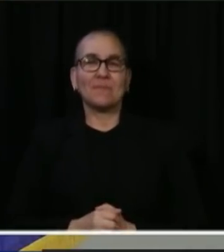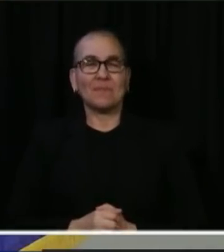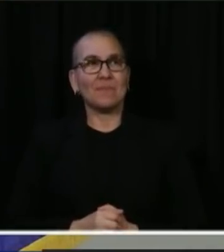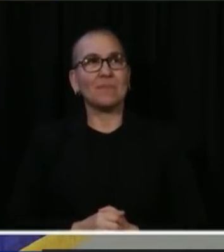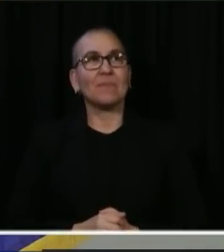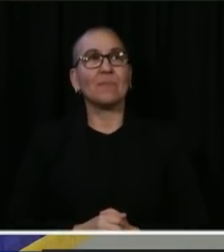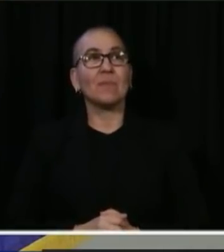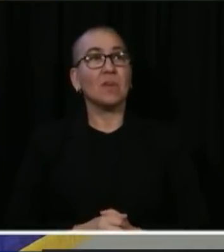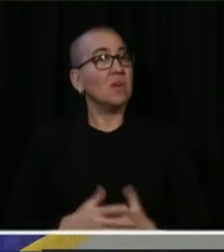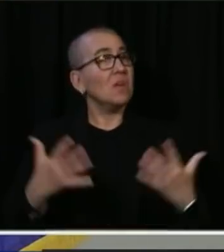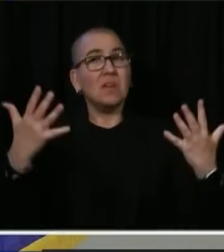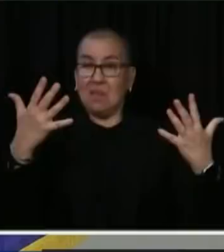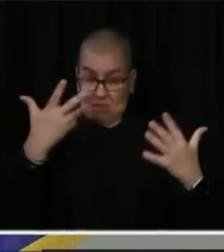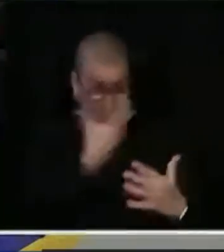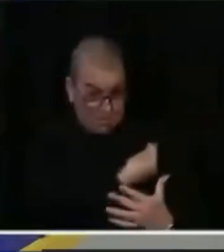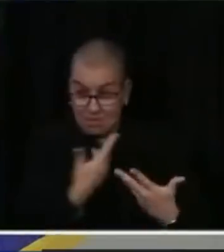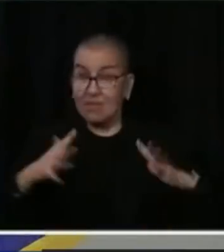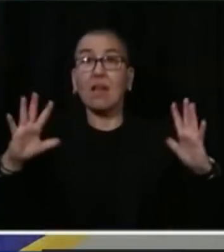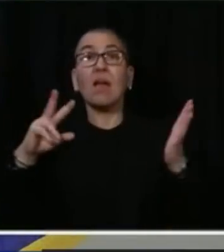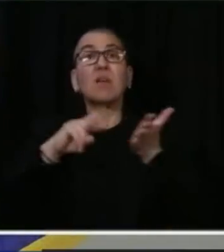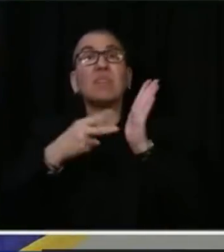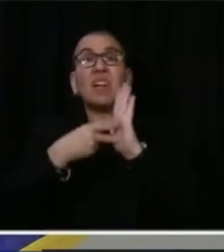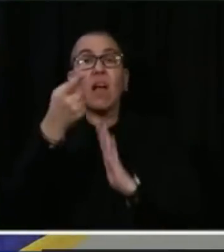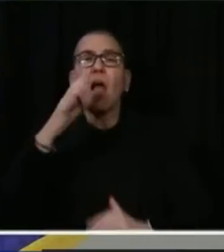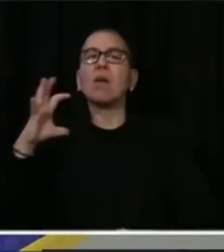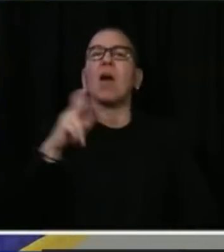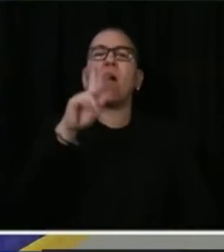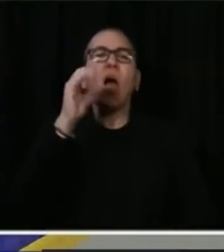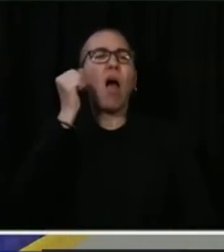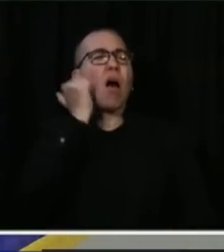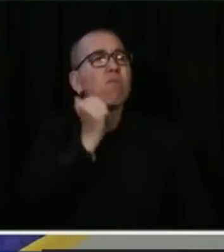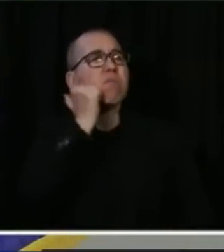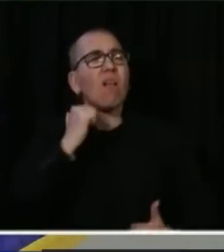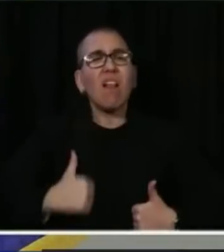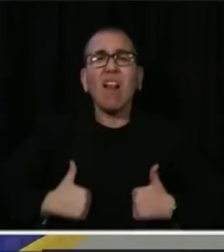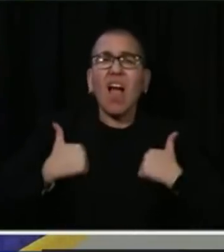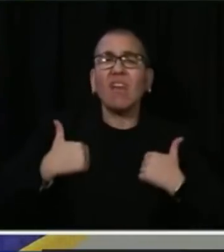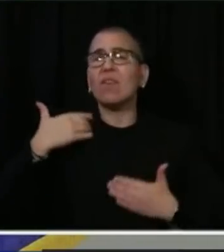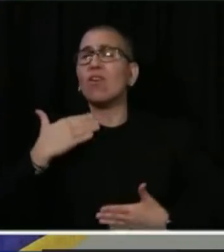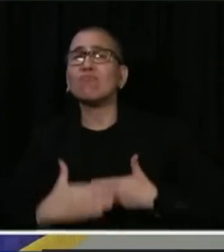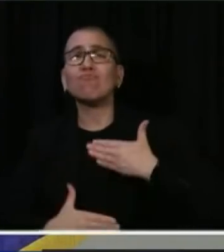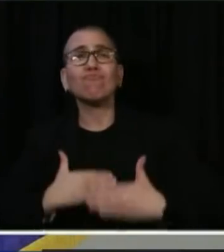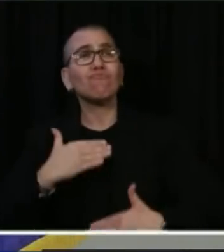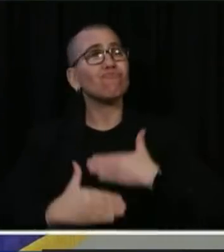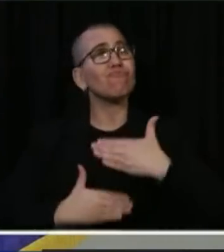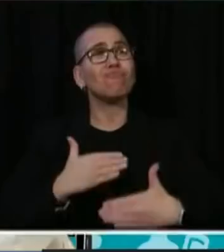16 AND ABOVE, GET YOUR VACCINE. YOU CAN WALK IN AND THE WHOLE